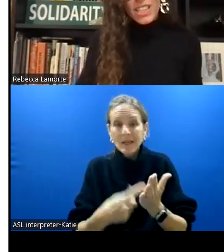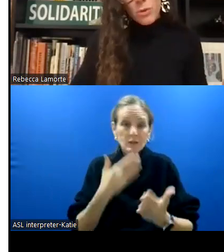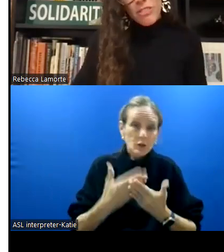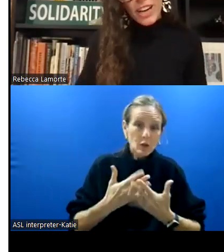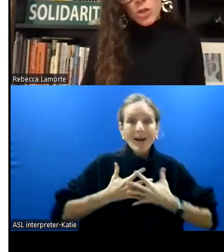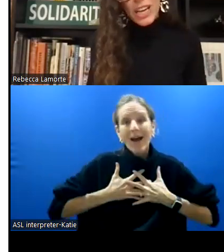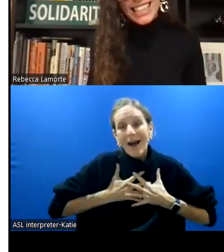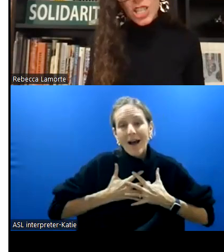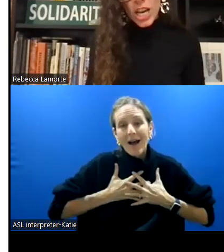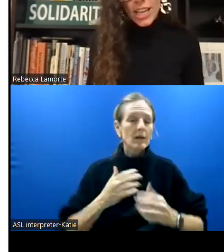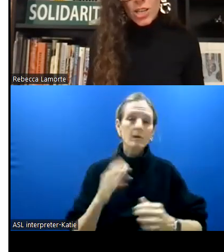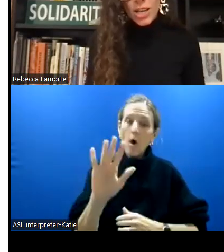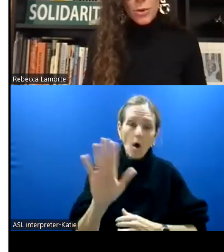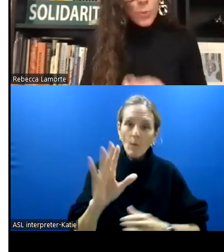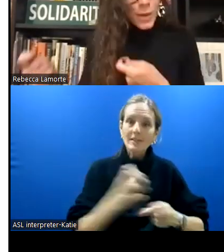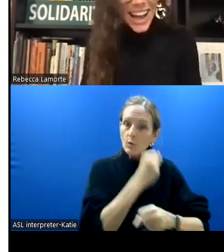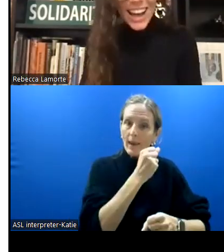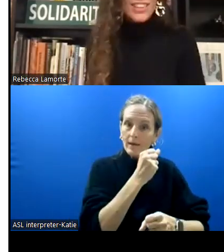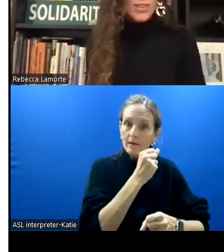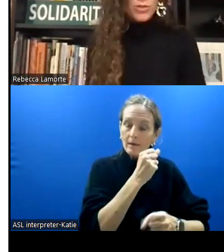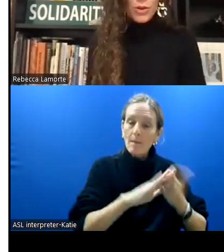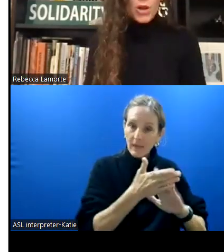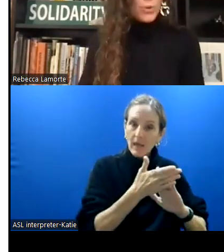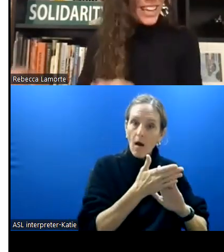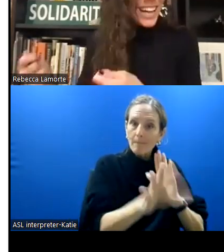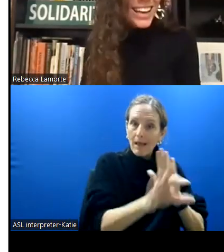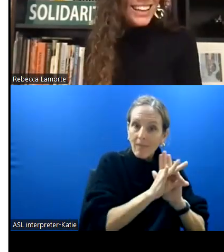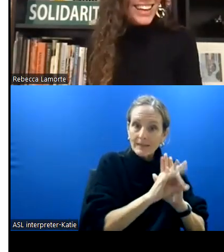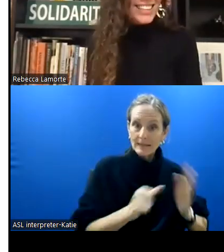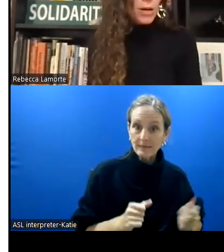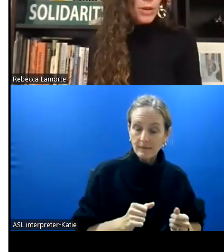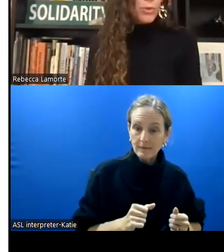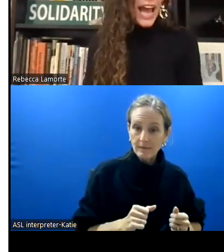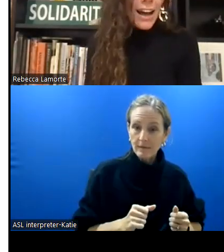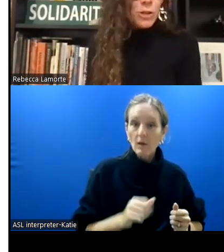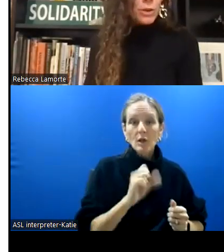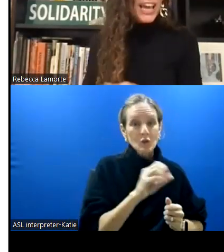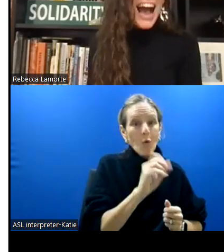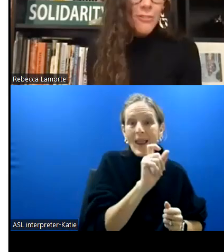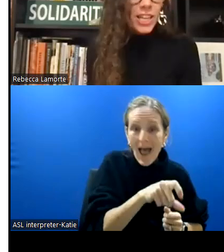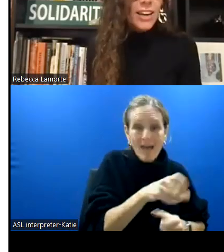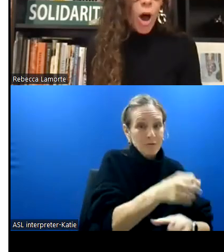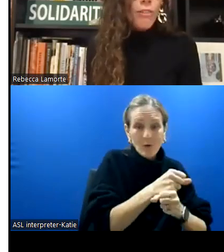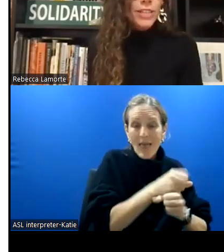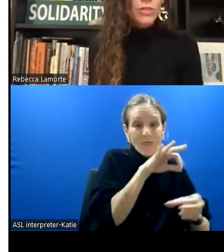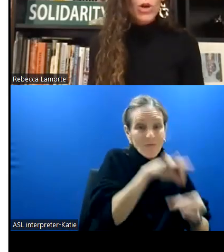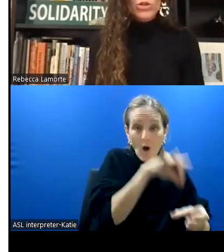Because to effectuate this change, we gotta get those votes. We gotta get that W. We have to win. We have to get in office.